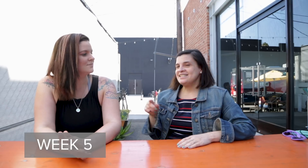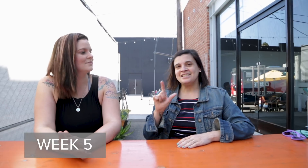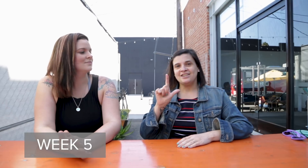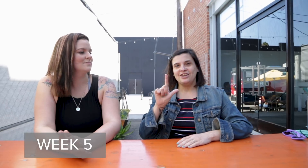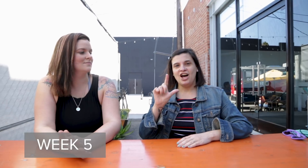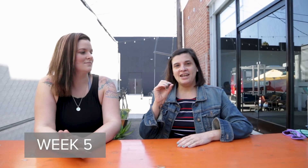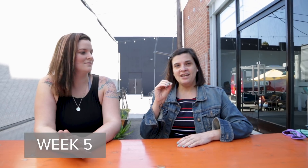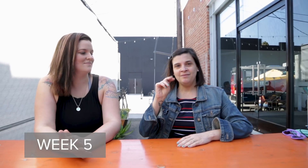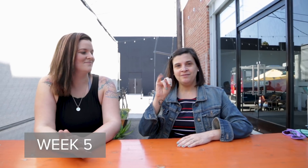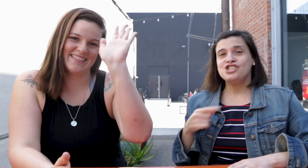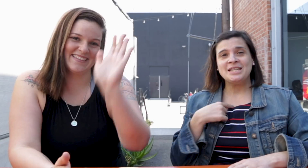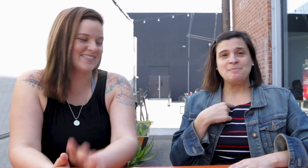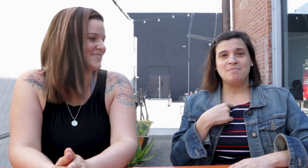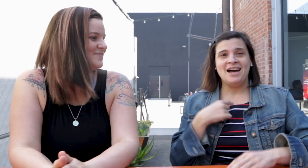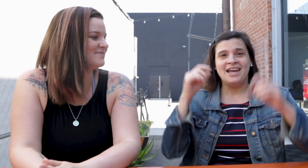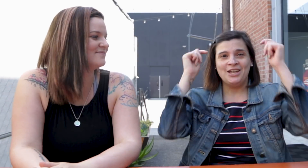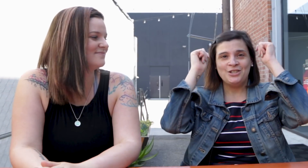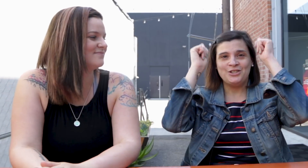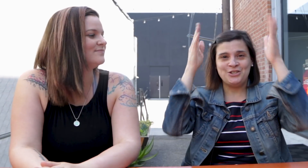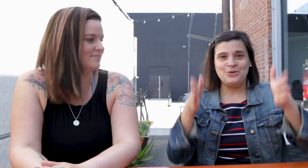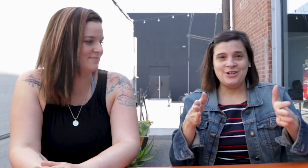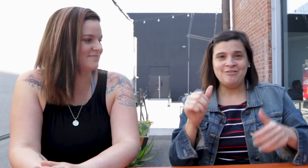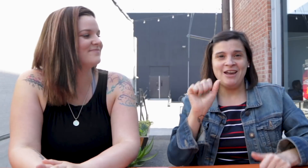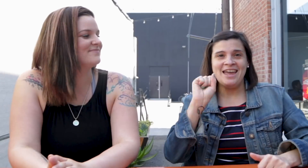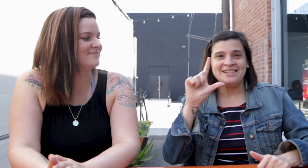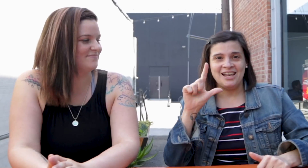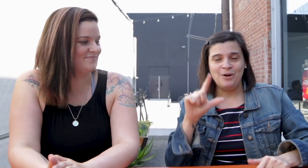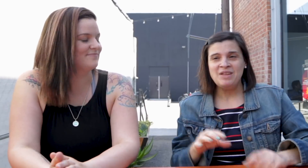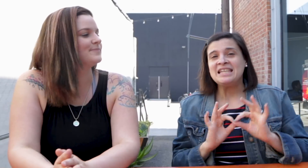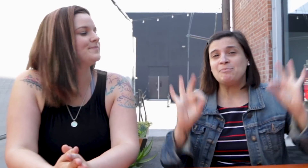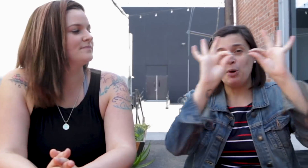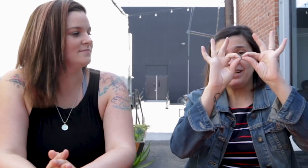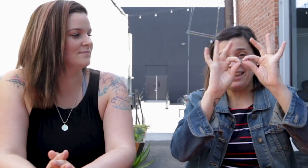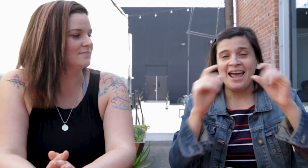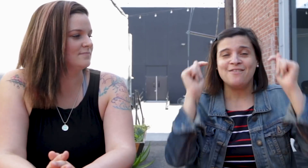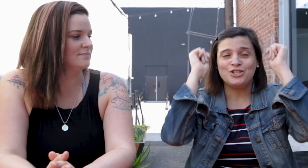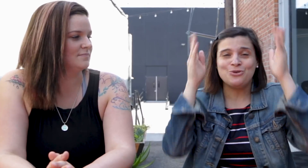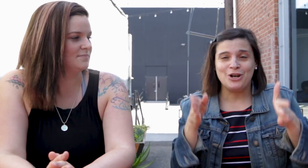This is Loni. She's my tutor for ASL. It's important that I have a tutor